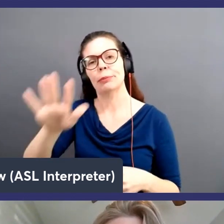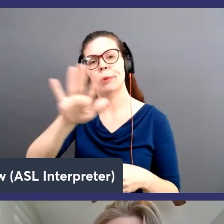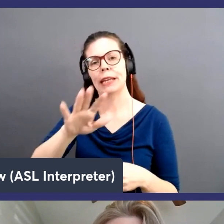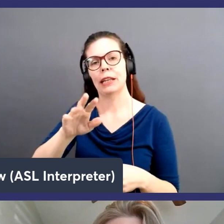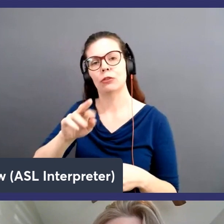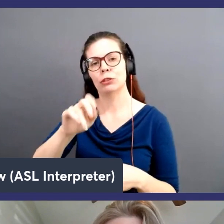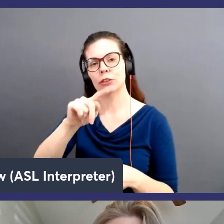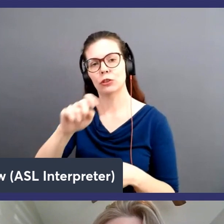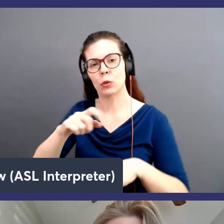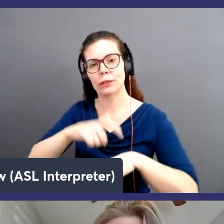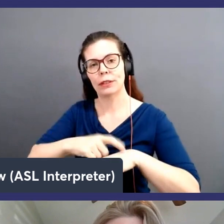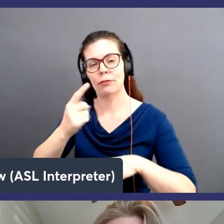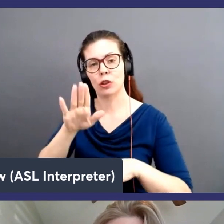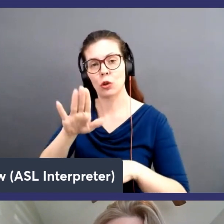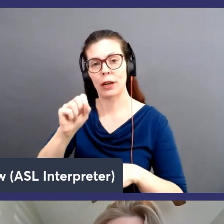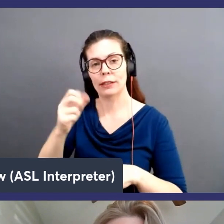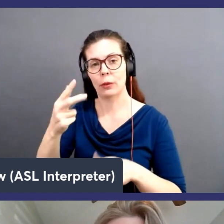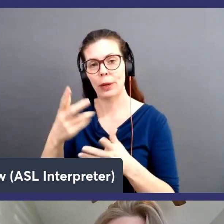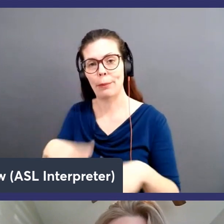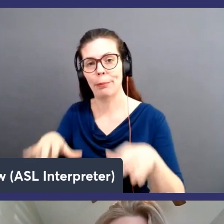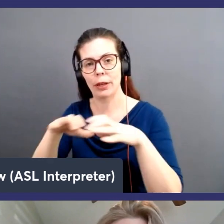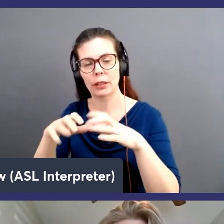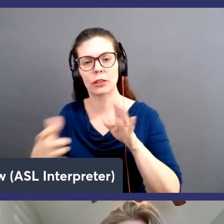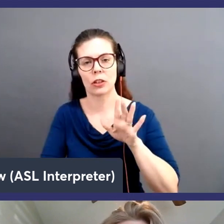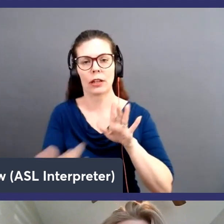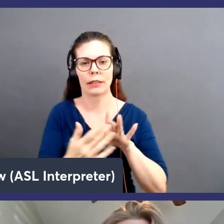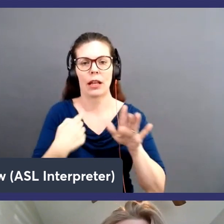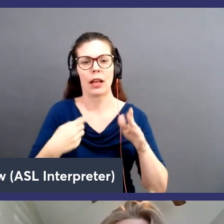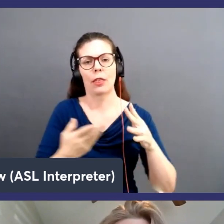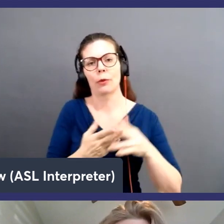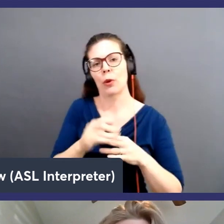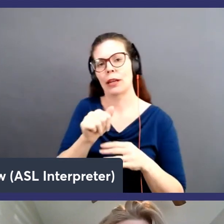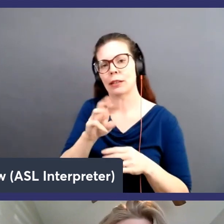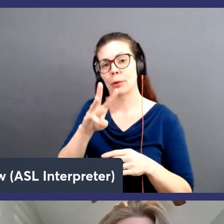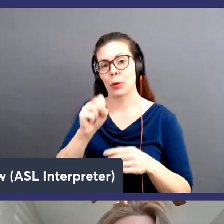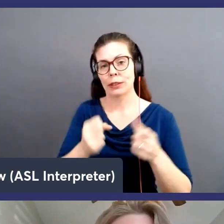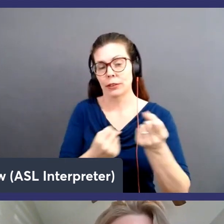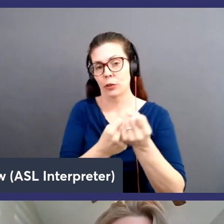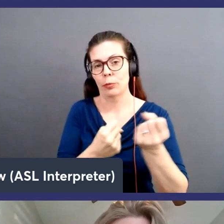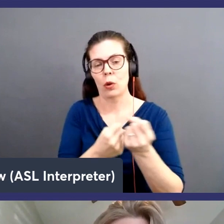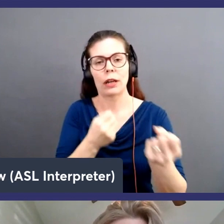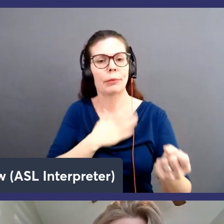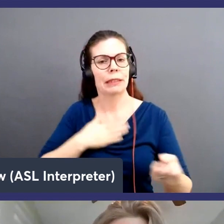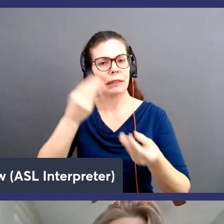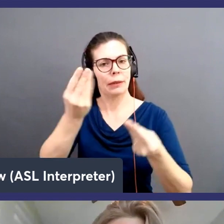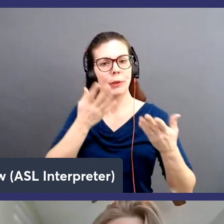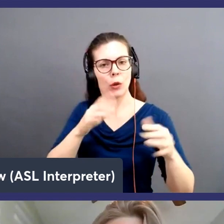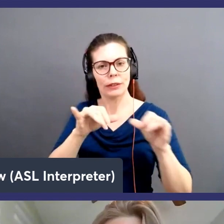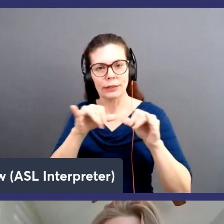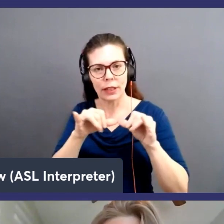for your S3 bucket, you can reach out to us through AWS Support. Please let us know the size of your S3 bucket,